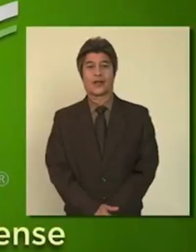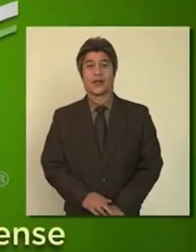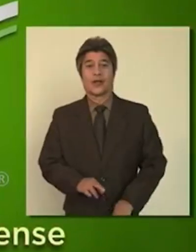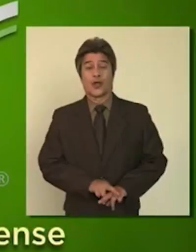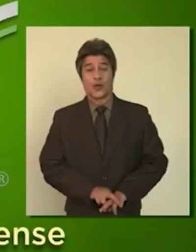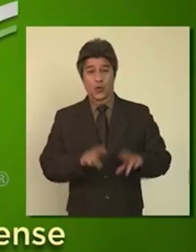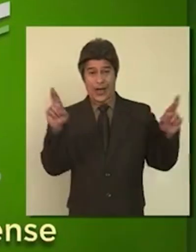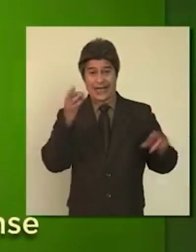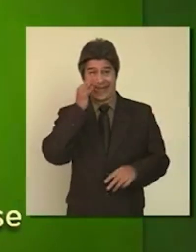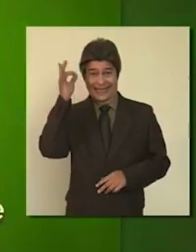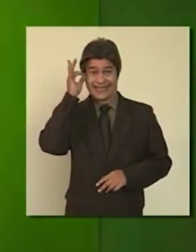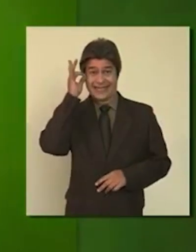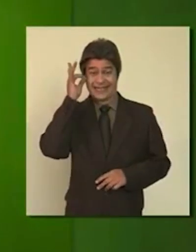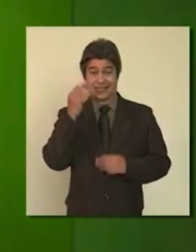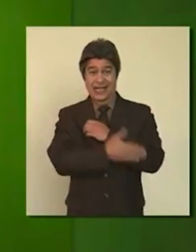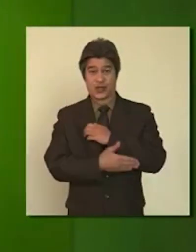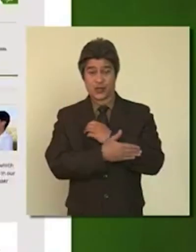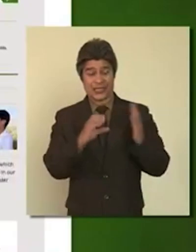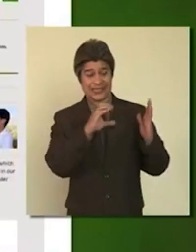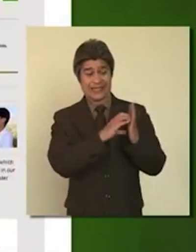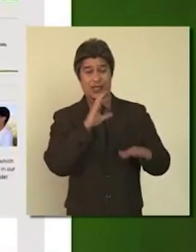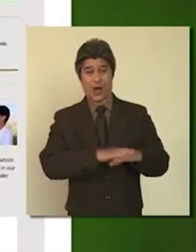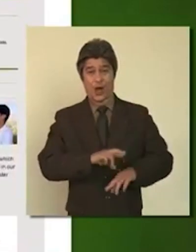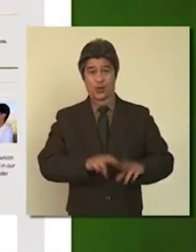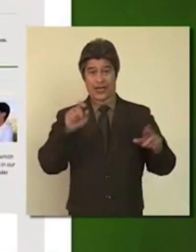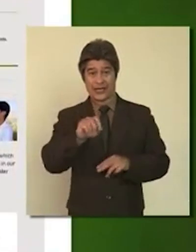The Ready Indian country section of ready.gov provides tips and tools for